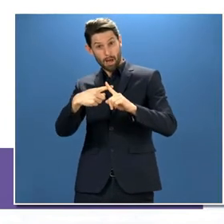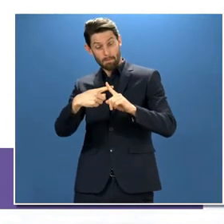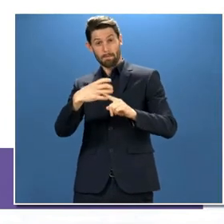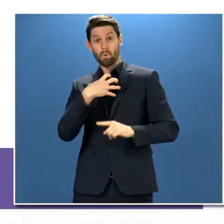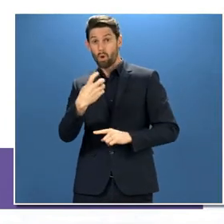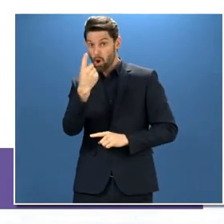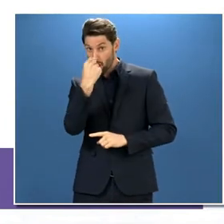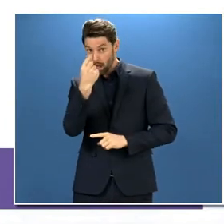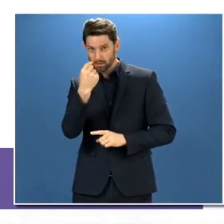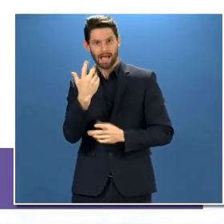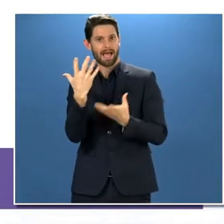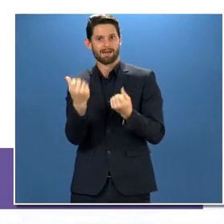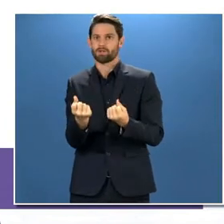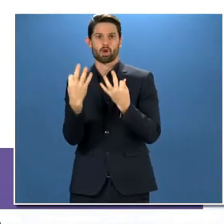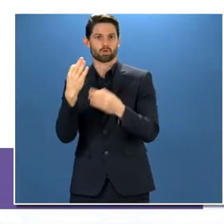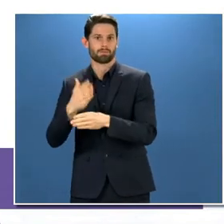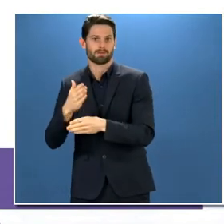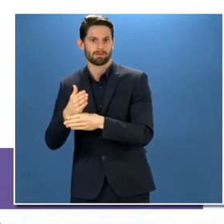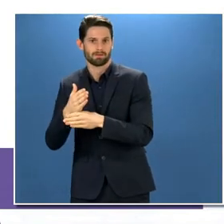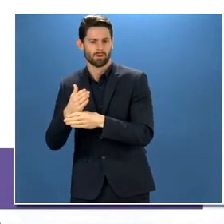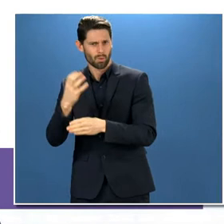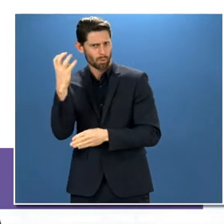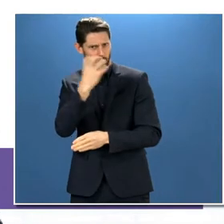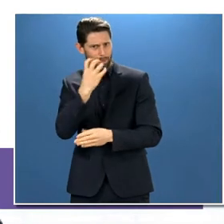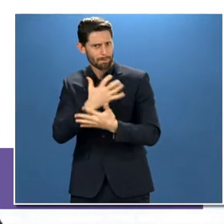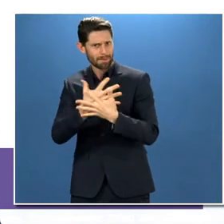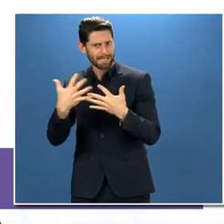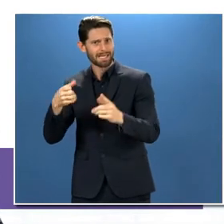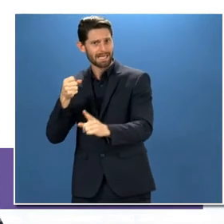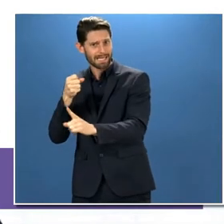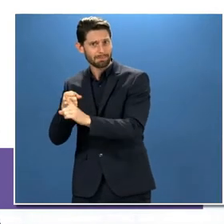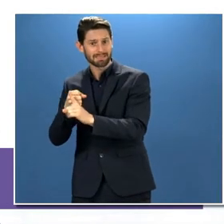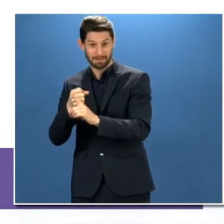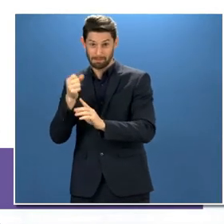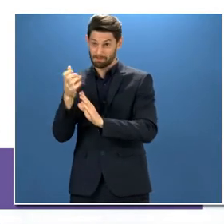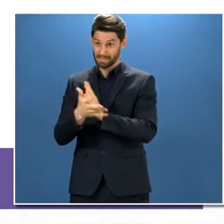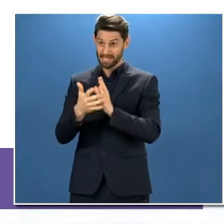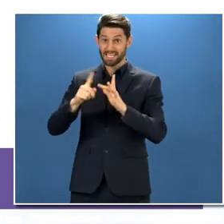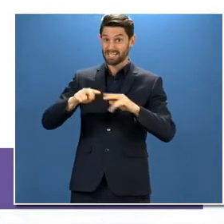So a lack of accessible housing can unfortunately greatly impact your